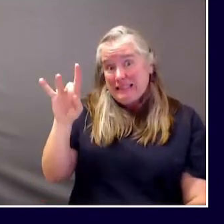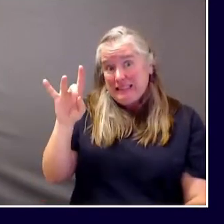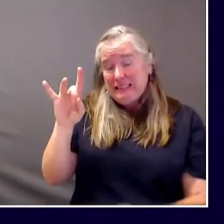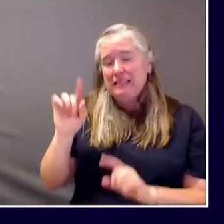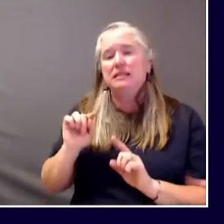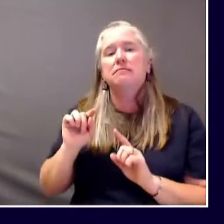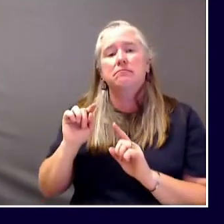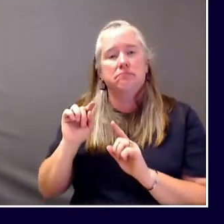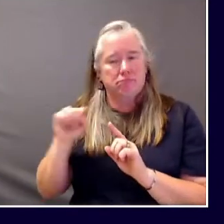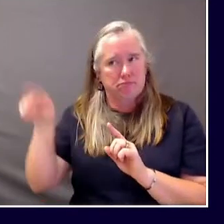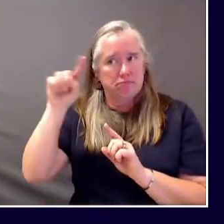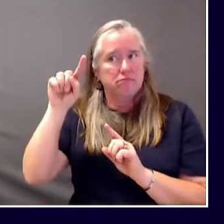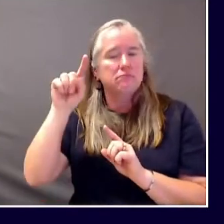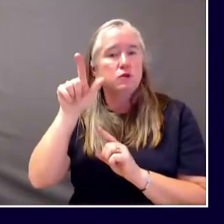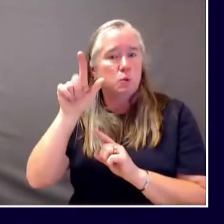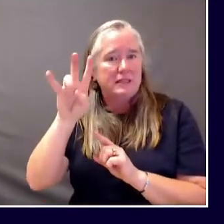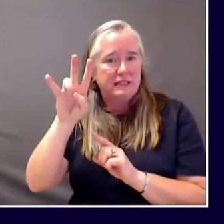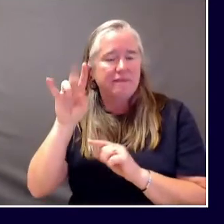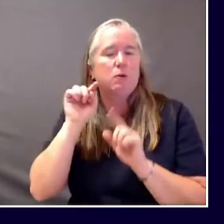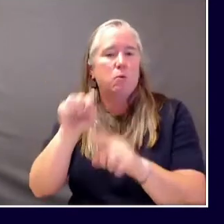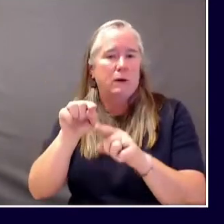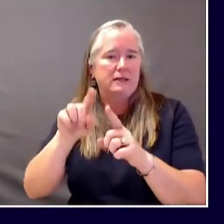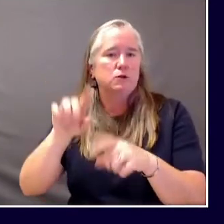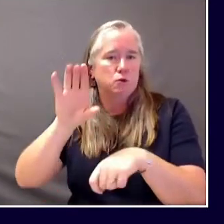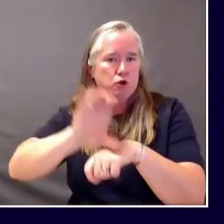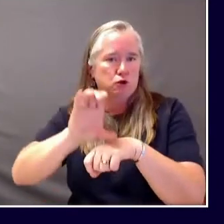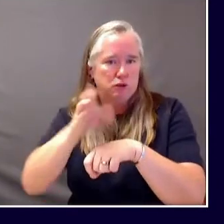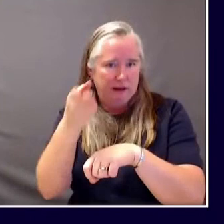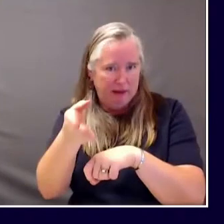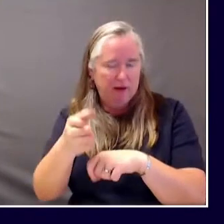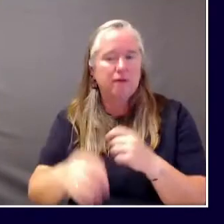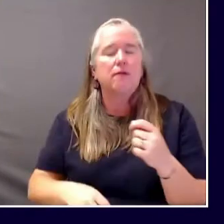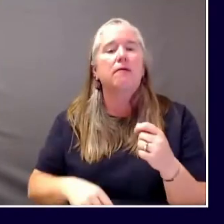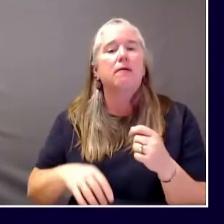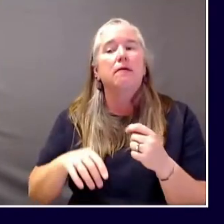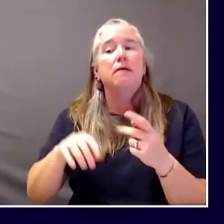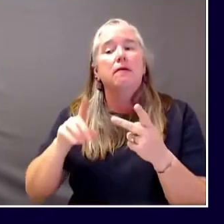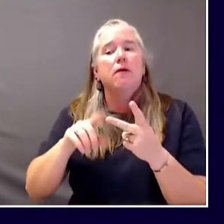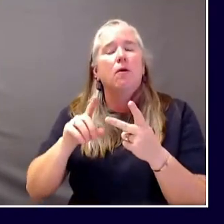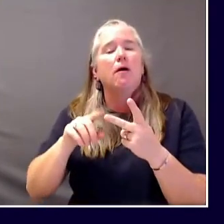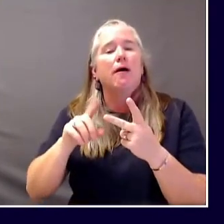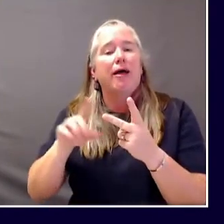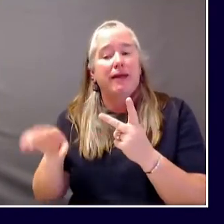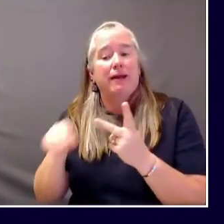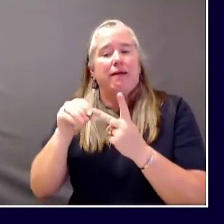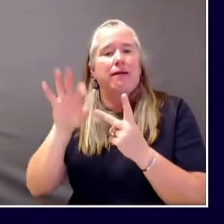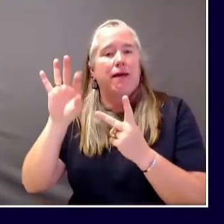Baptist church in nine of the